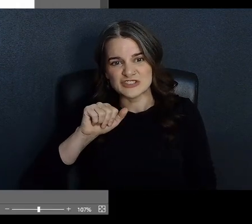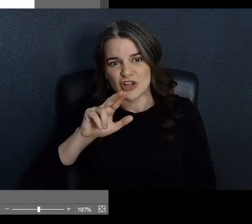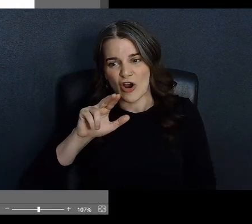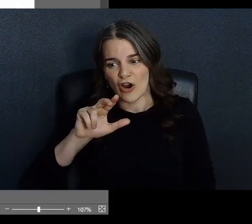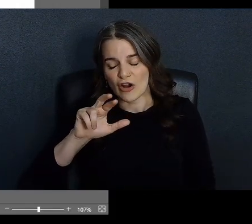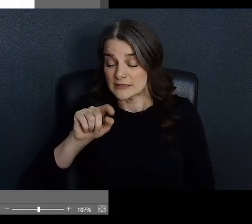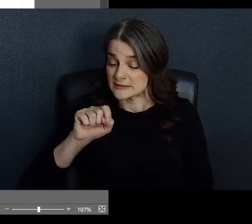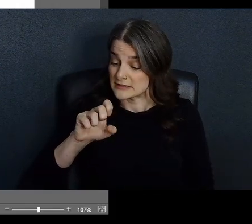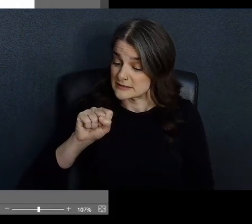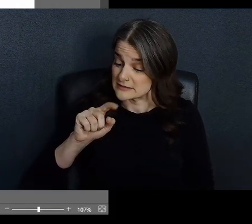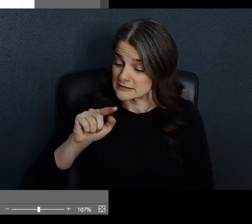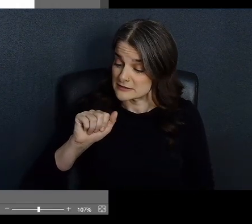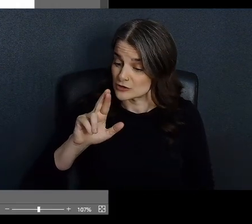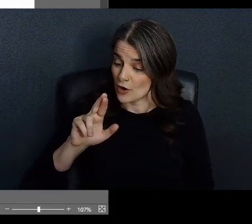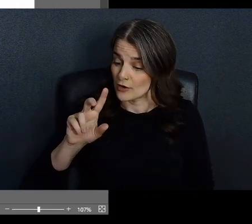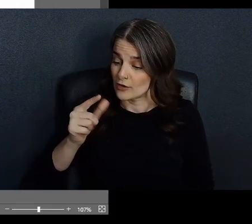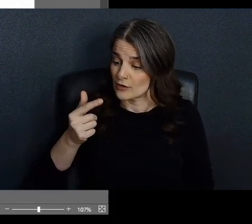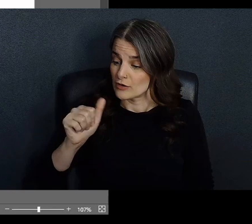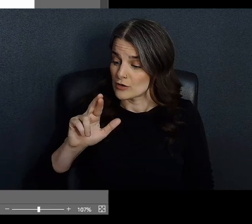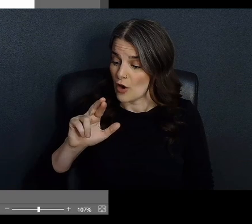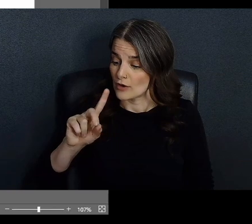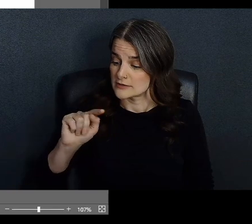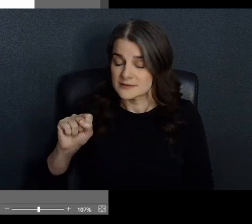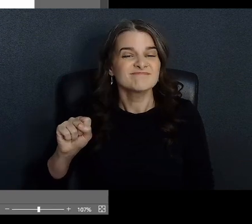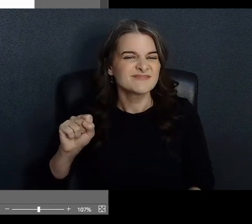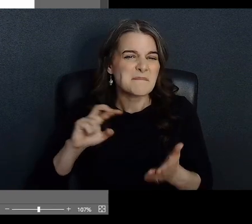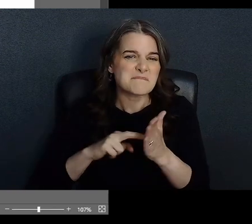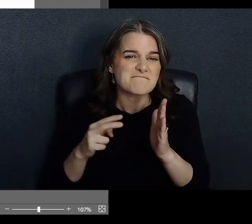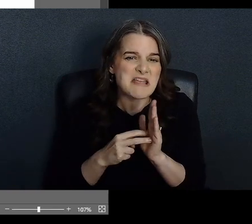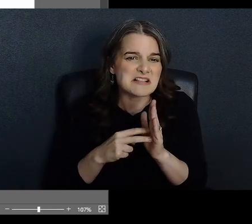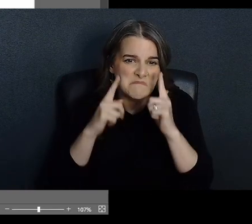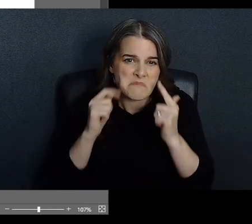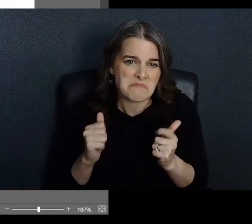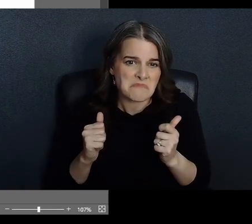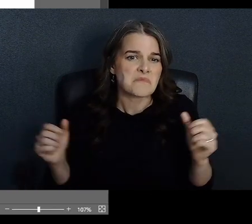So now I'm defined as profound vision loss. So I can see the light on the computer